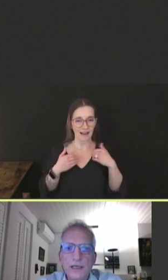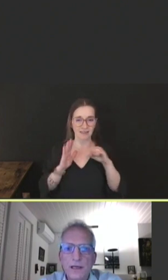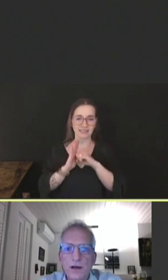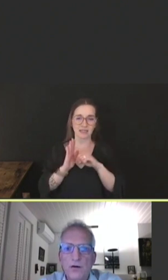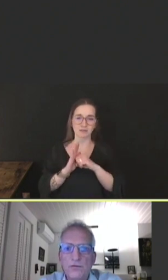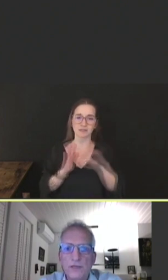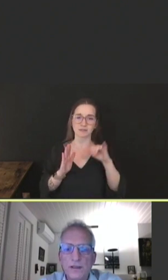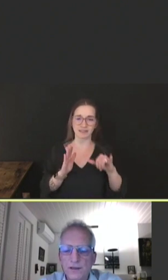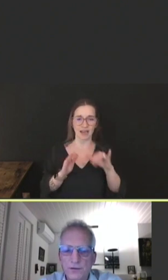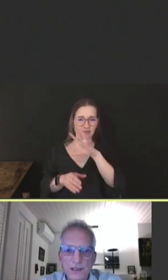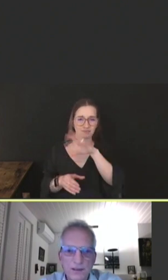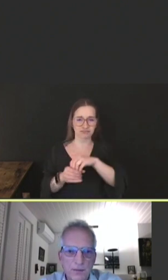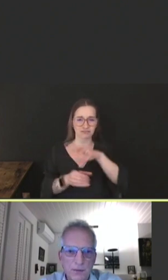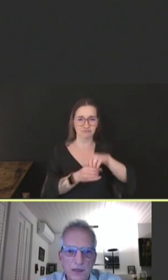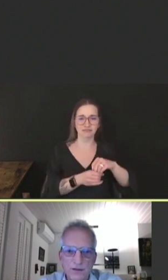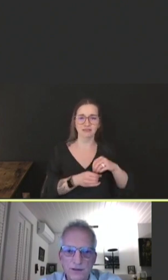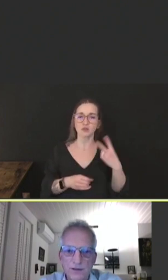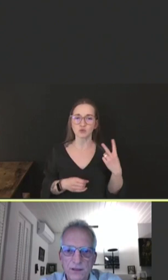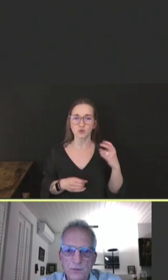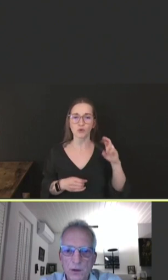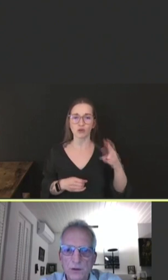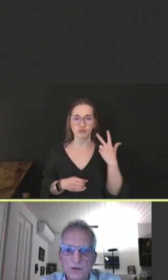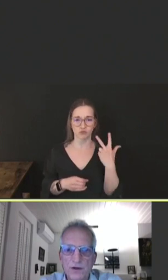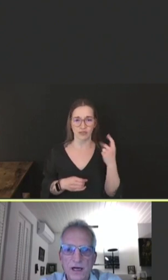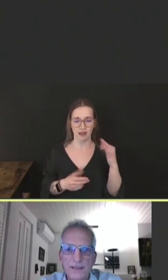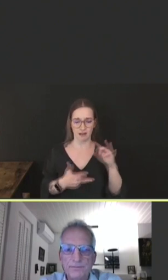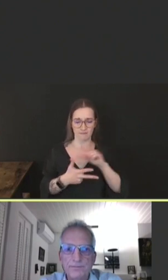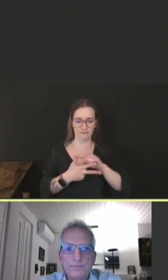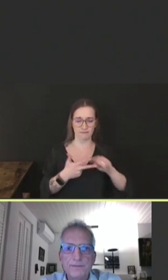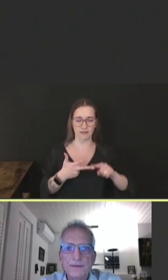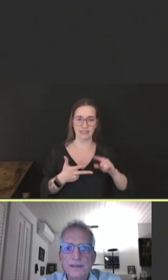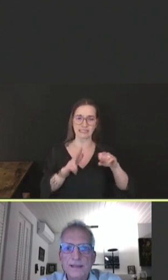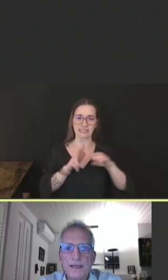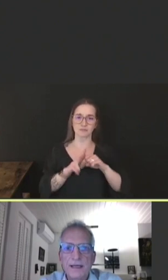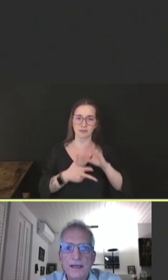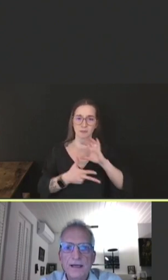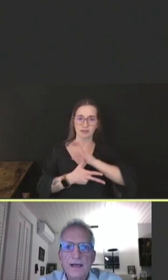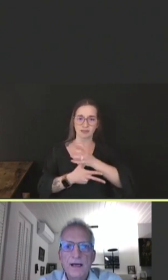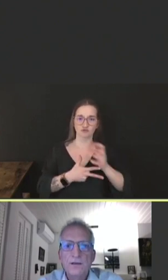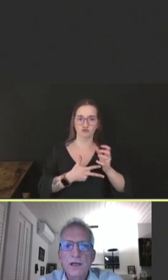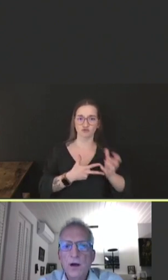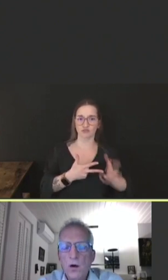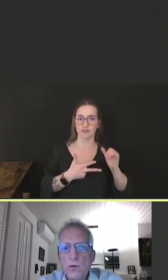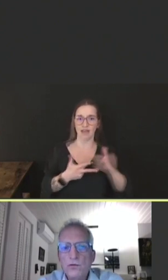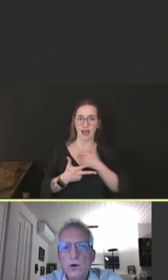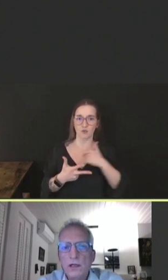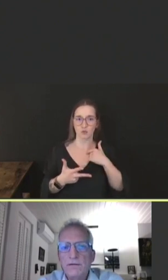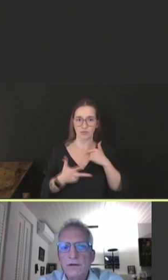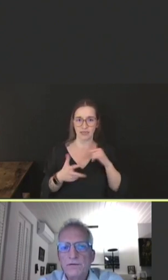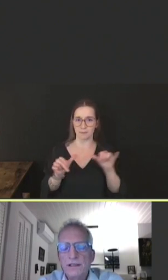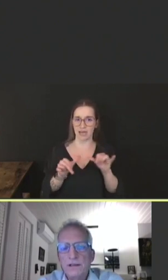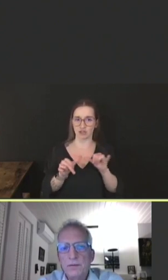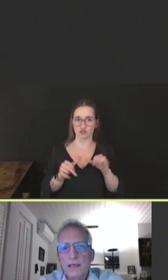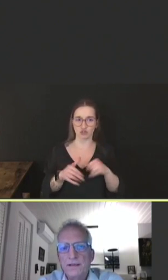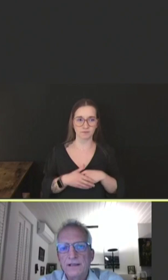three of the three symptom clusters that we quantified. The overall level of disability